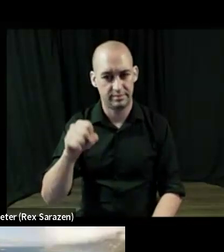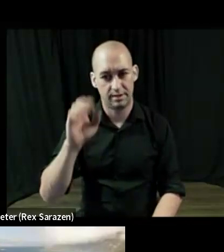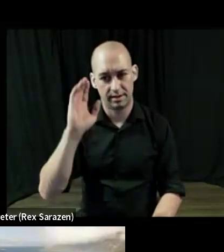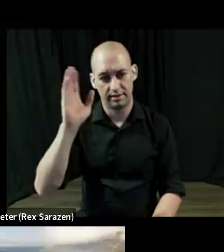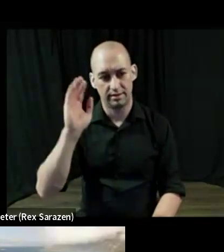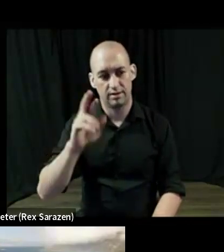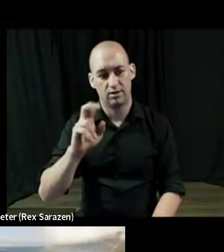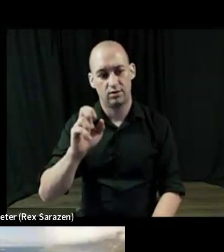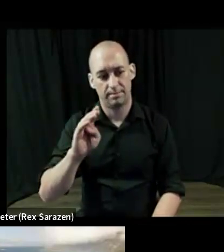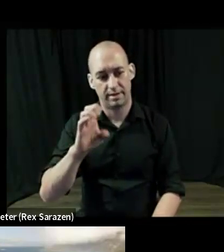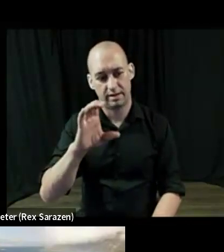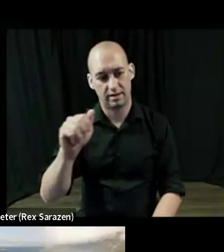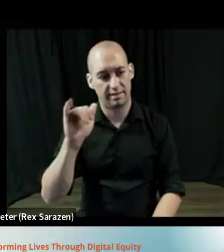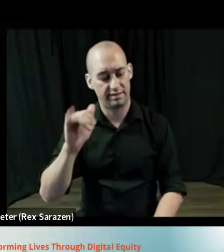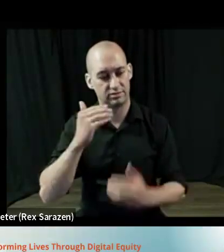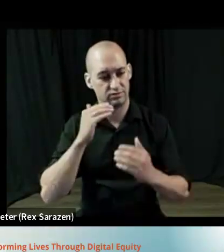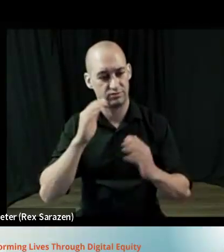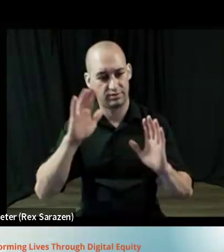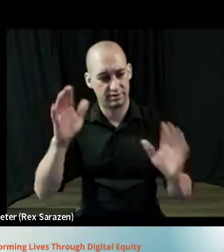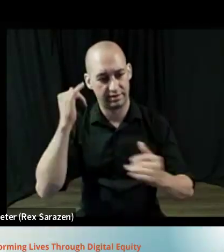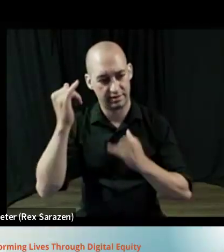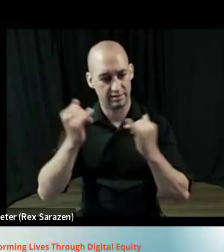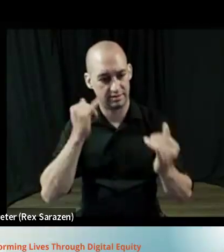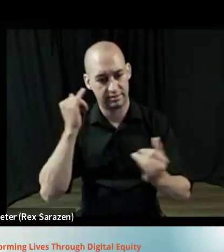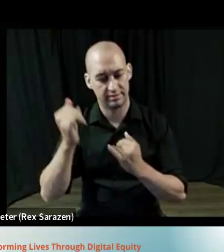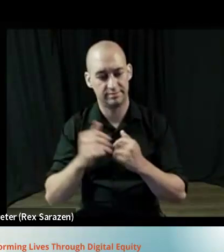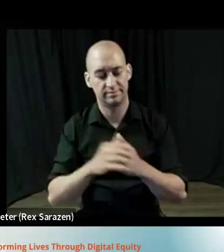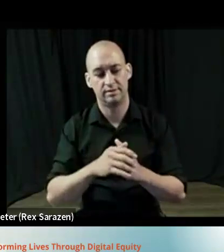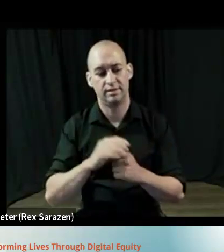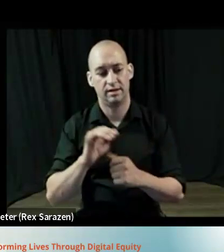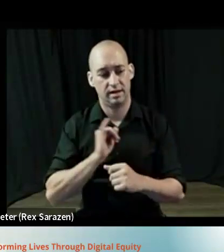that is a great offer. I think that was you that just spoke, because what I'm feeling from this